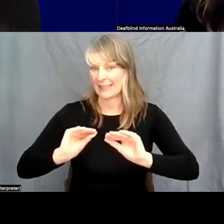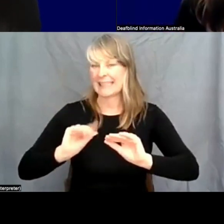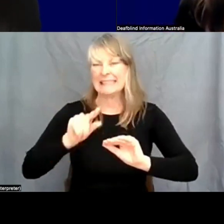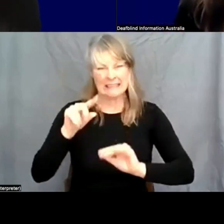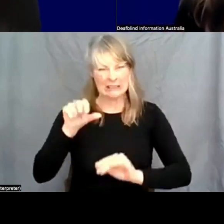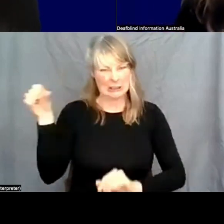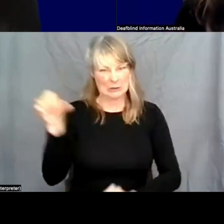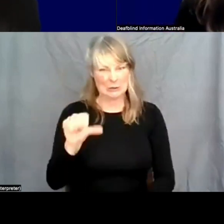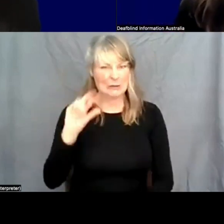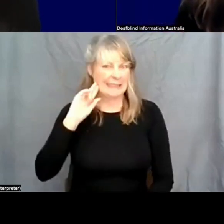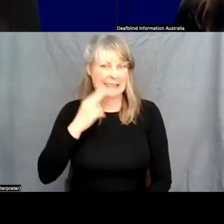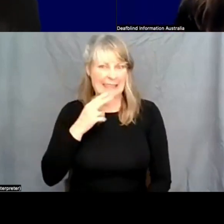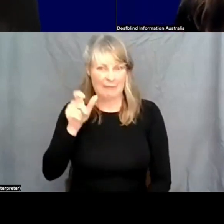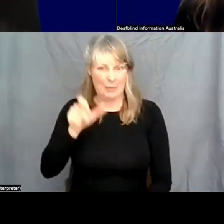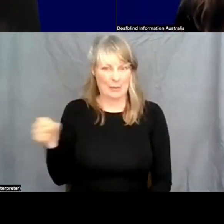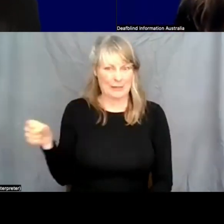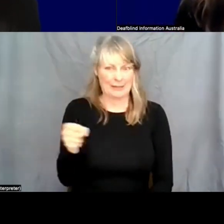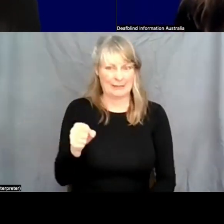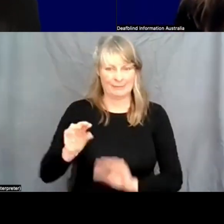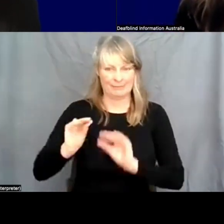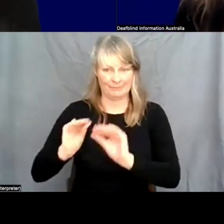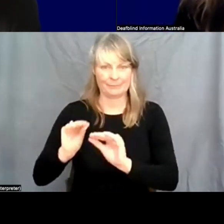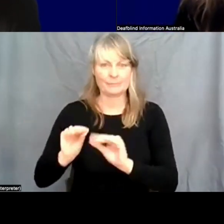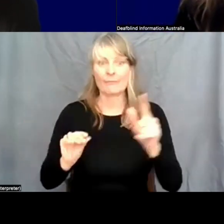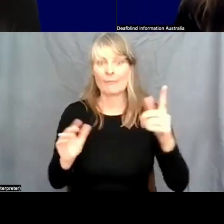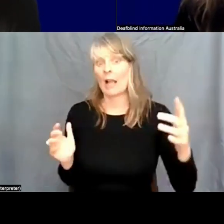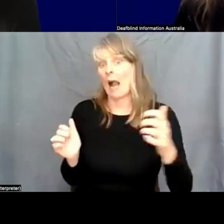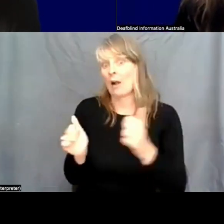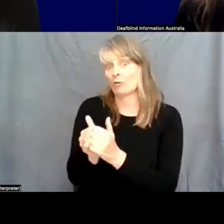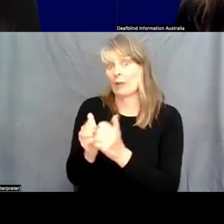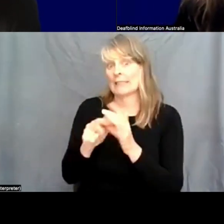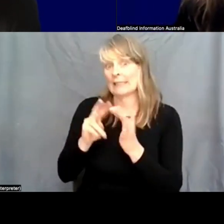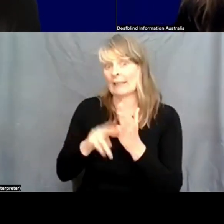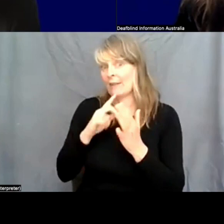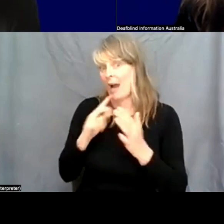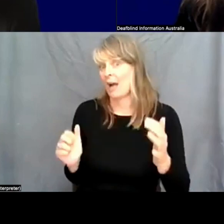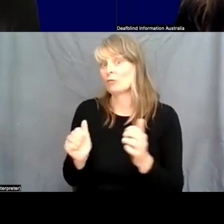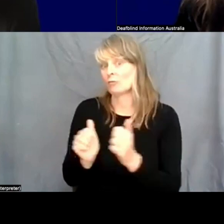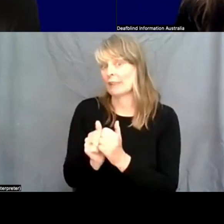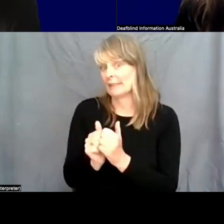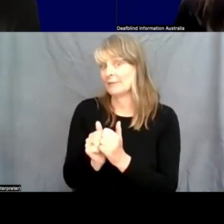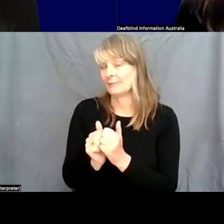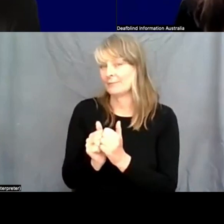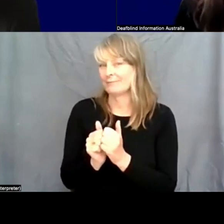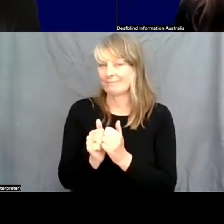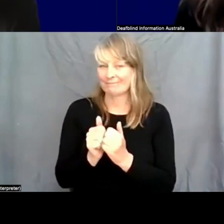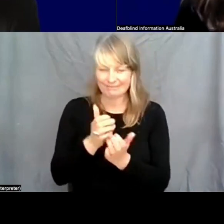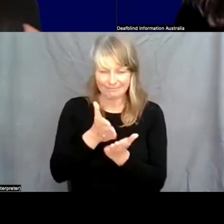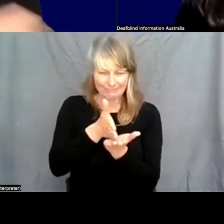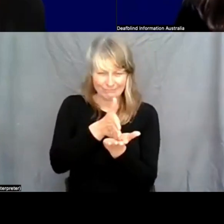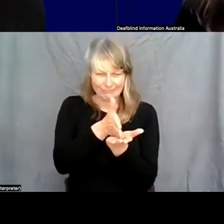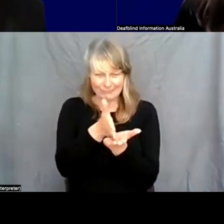I agree Meredith, it's a very difficult line to walk because on one hand you do have a very strong